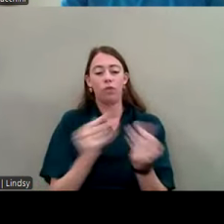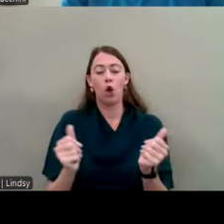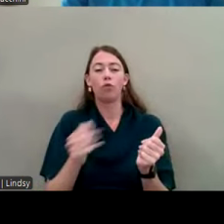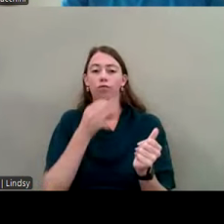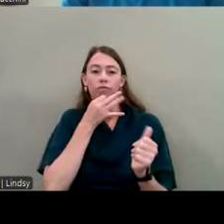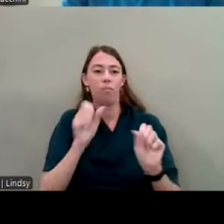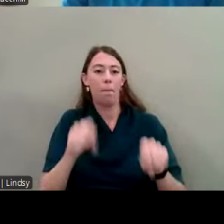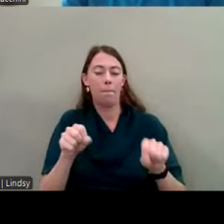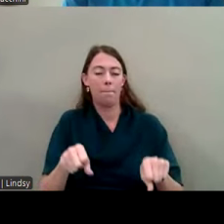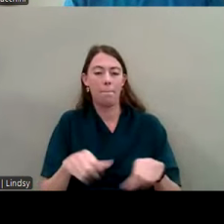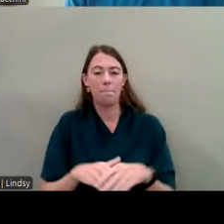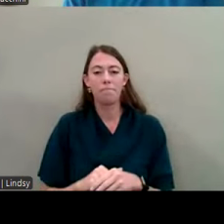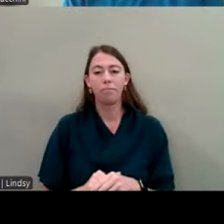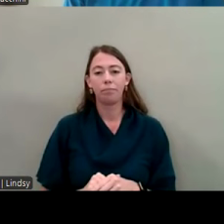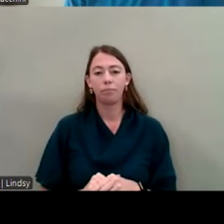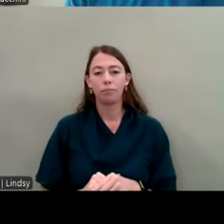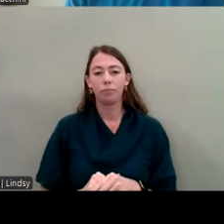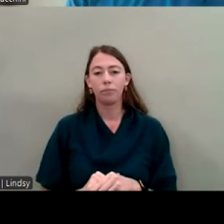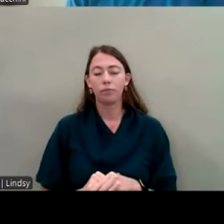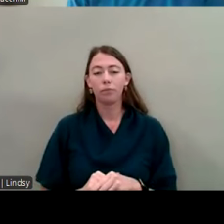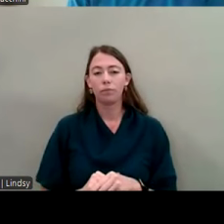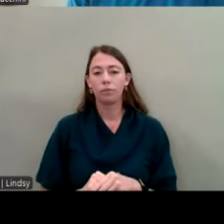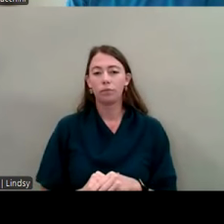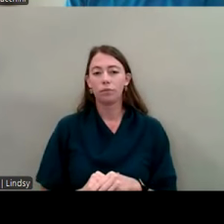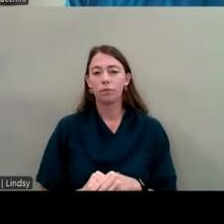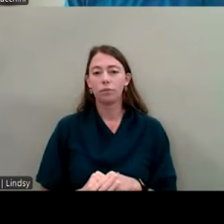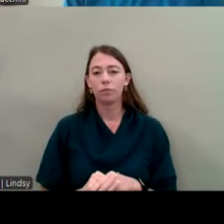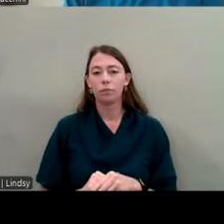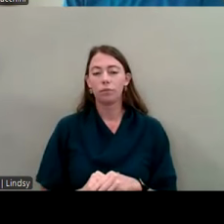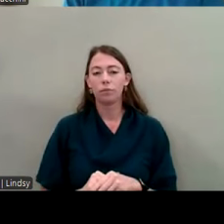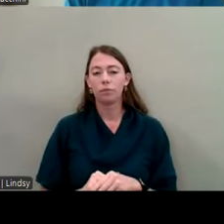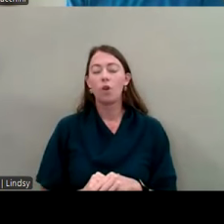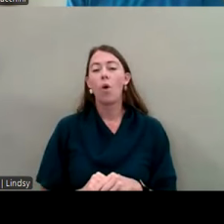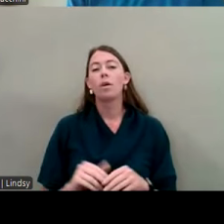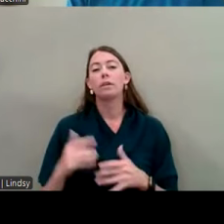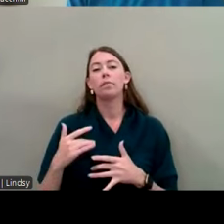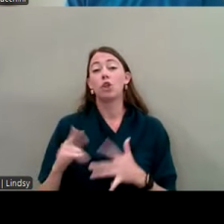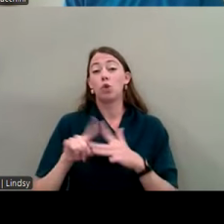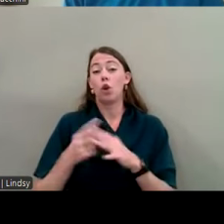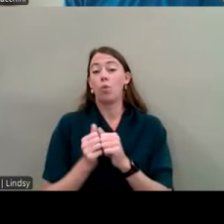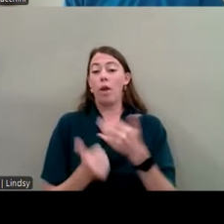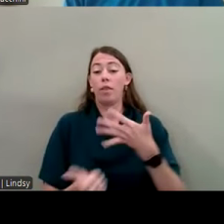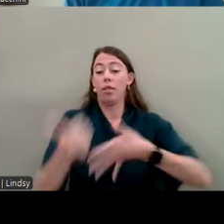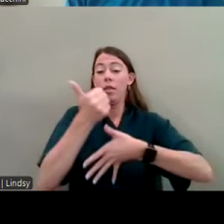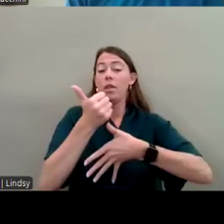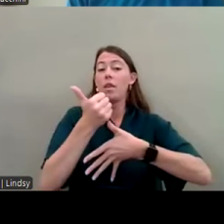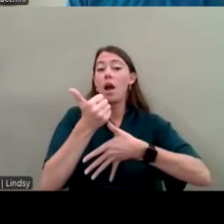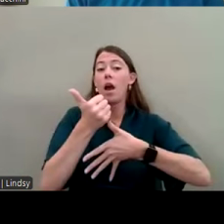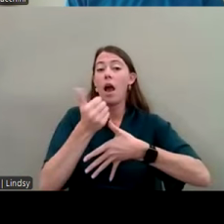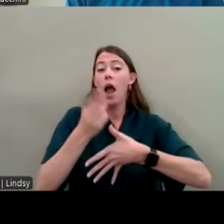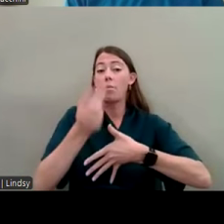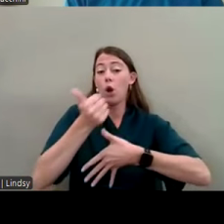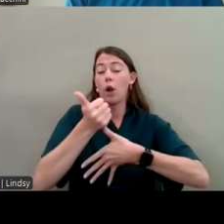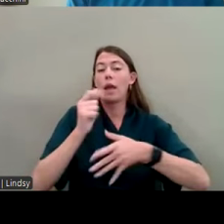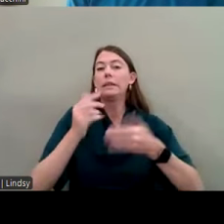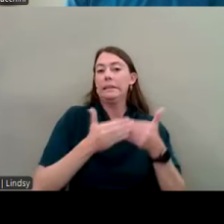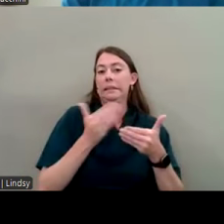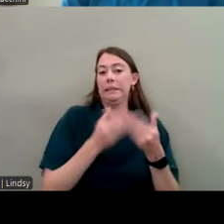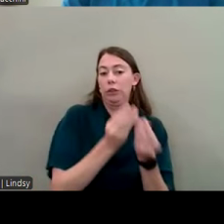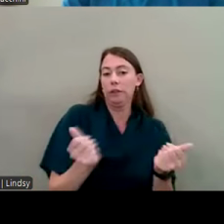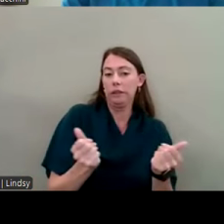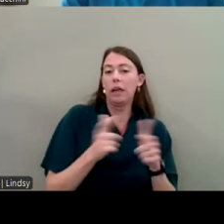working on the issues that have the highest priority, but are the easiest to remediate.